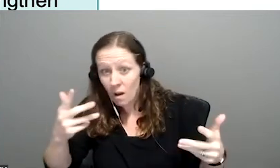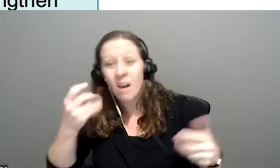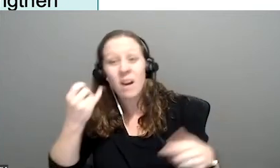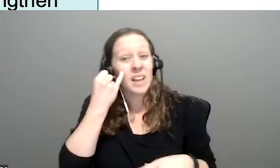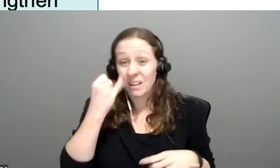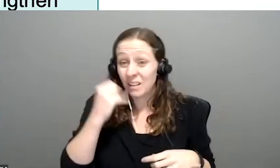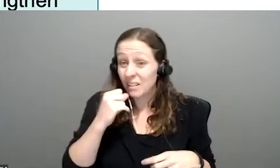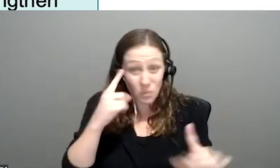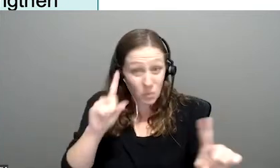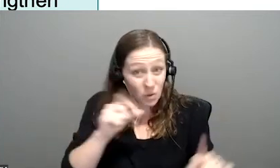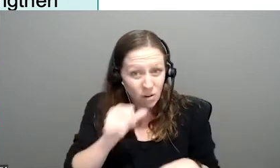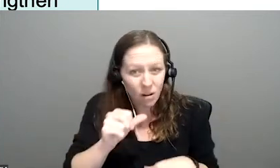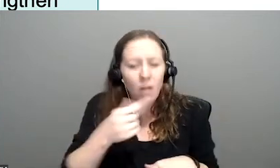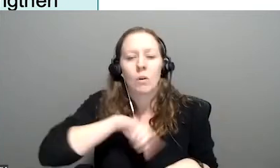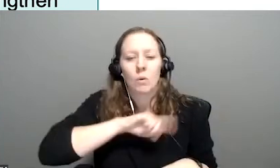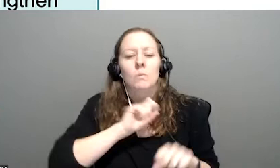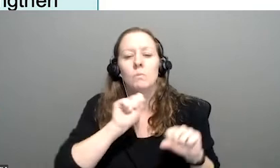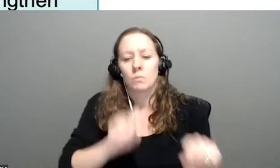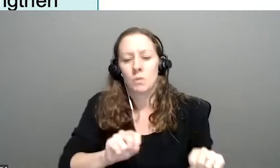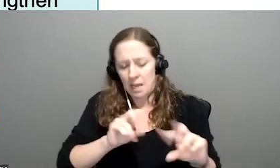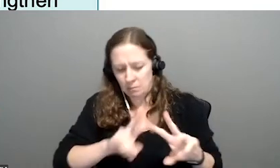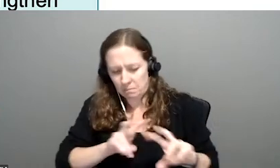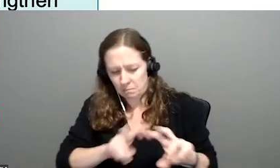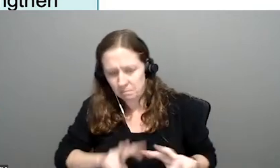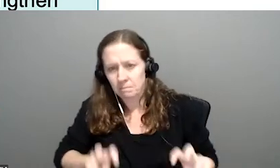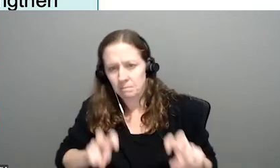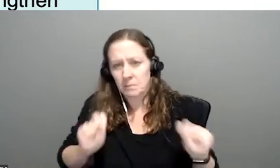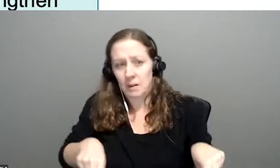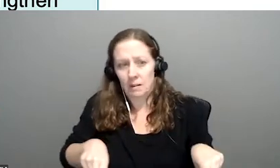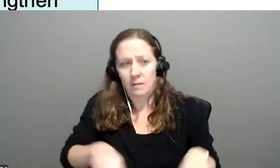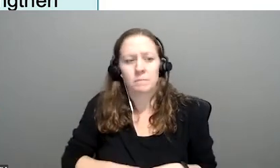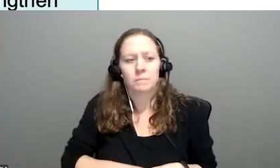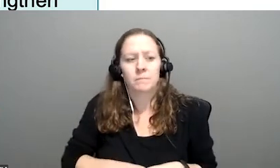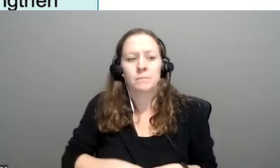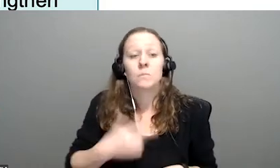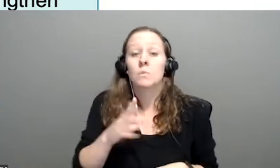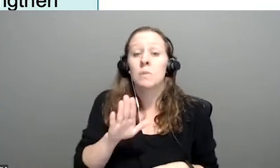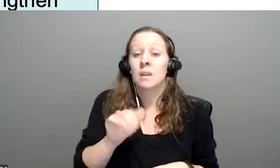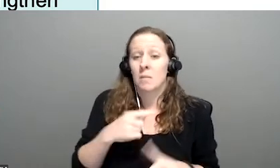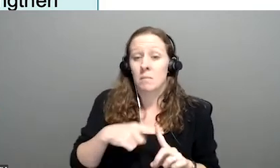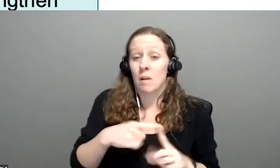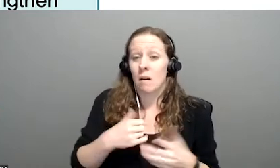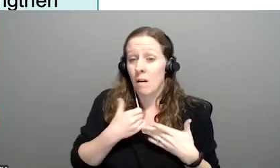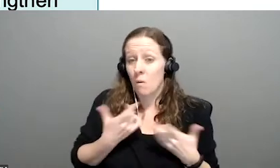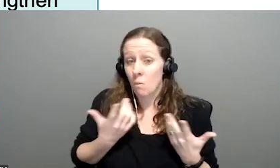GBA+ also helps us to understand and respond to historical and existing inequalities faced by